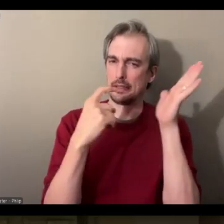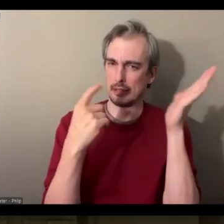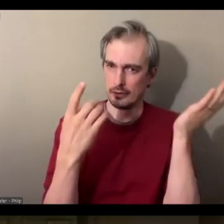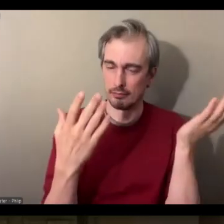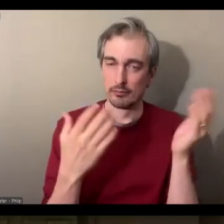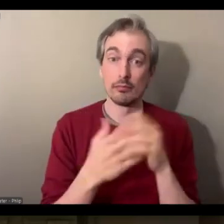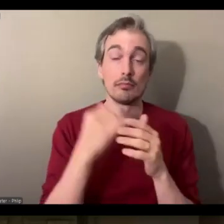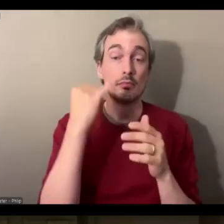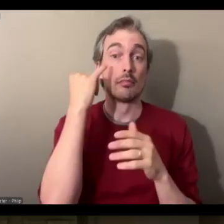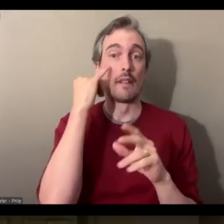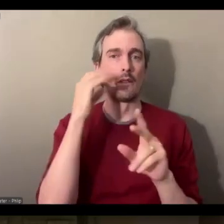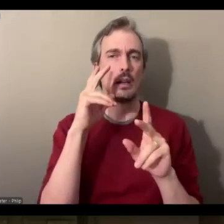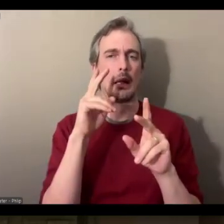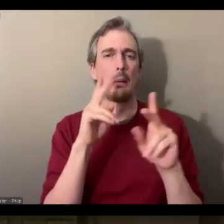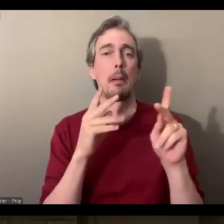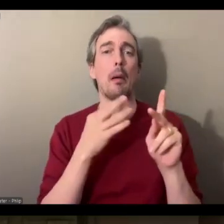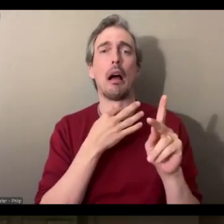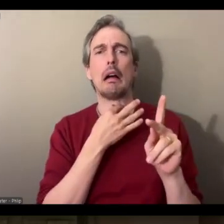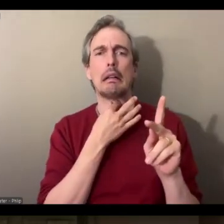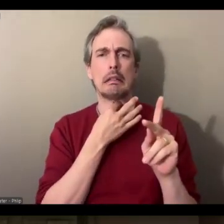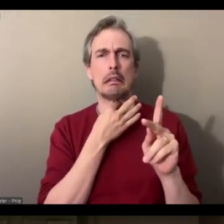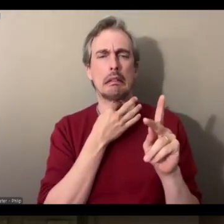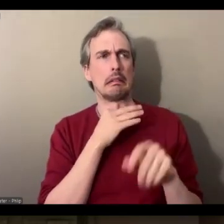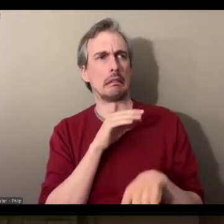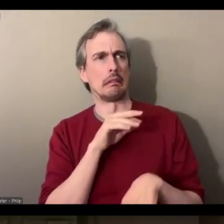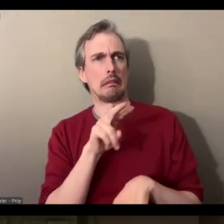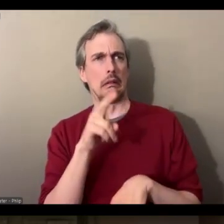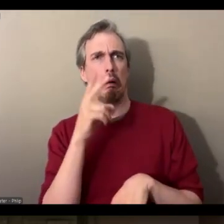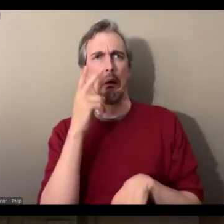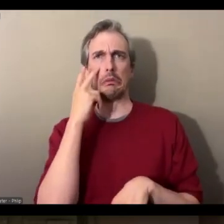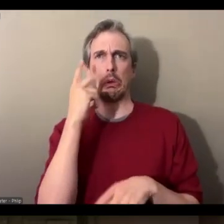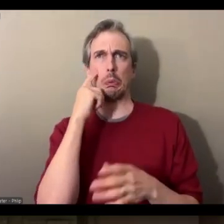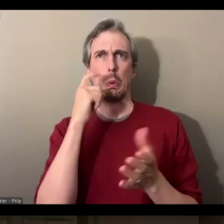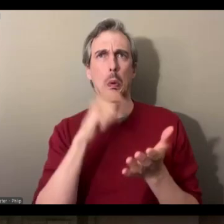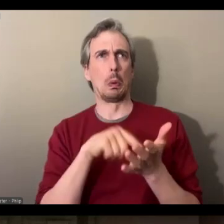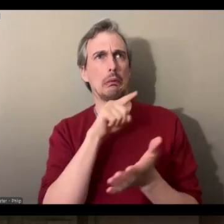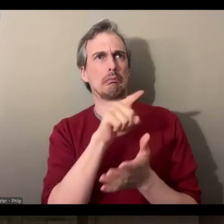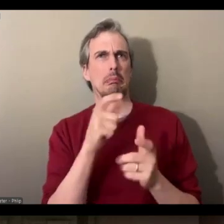they can kind of get an idea. It lists our sponsors. It lists important historical